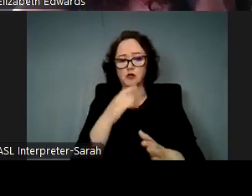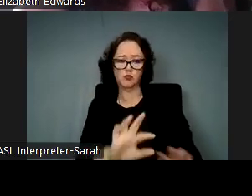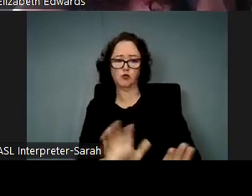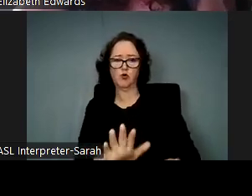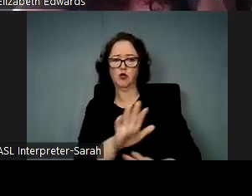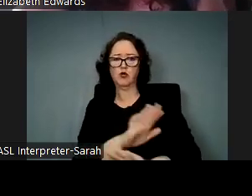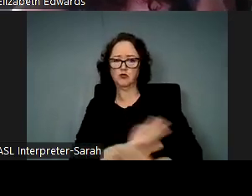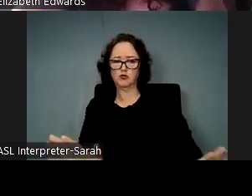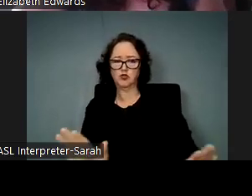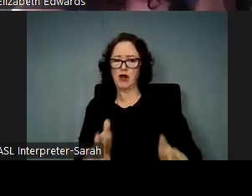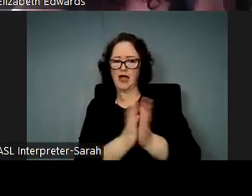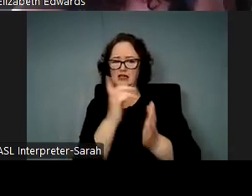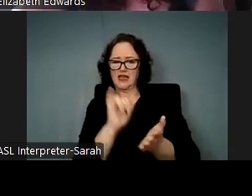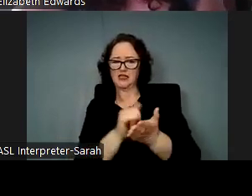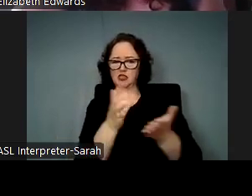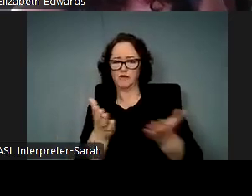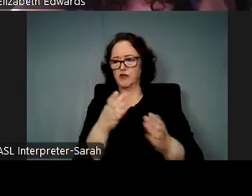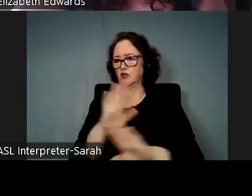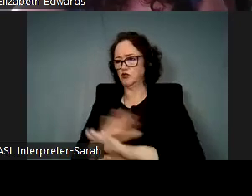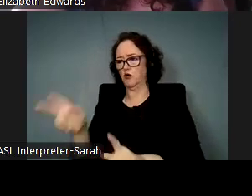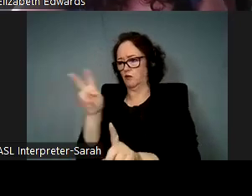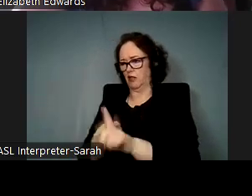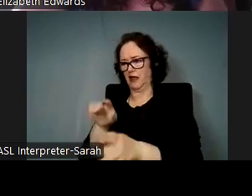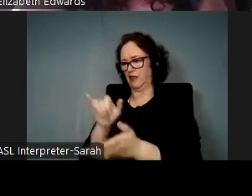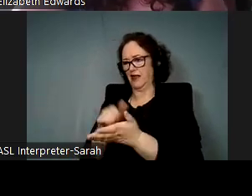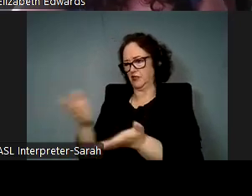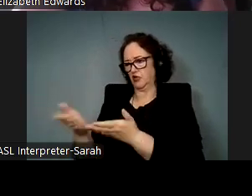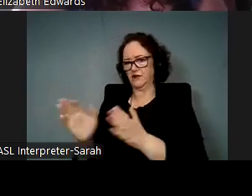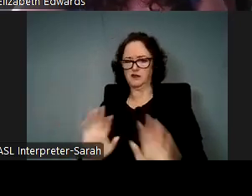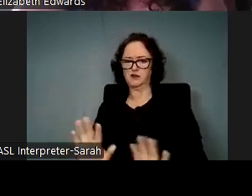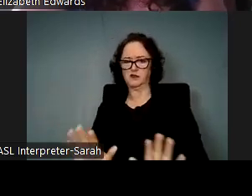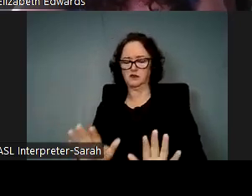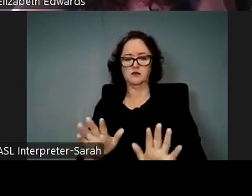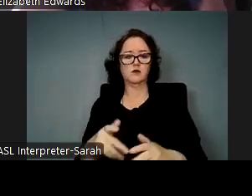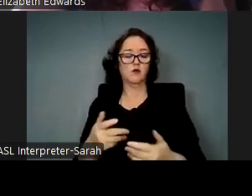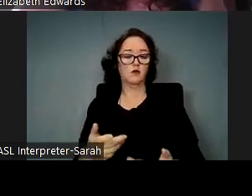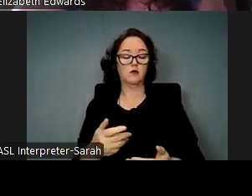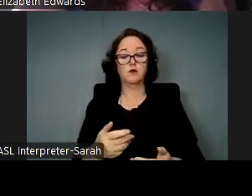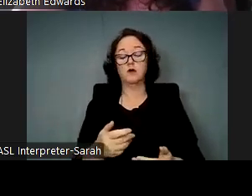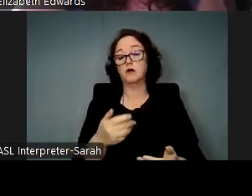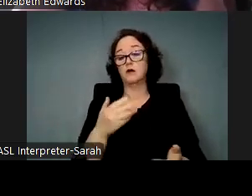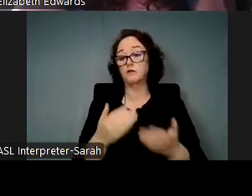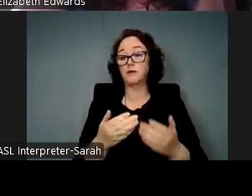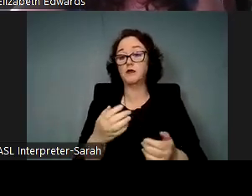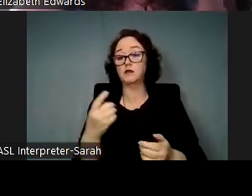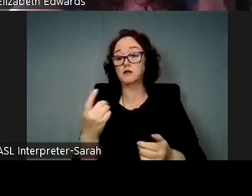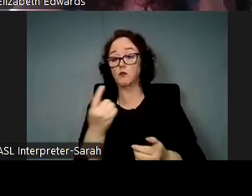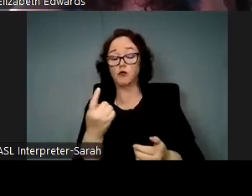for certain services, or somebody's wishes are being overrun by others in their person-centered planning